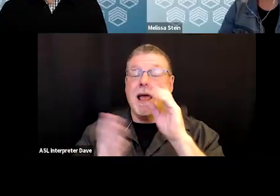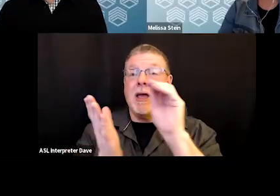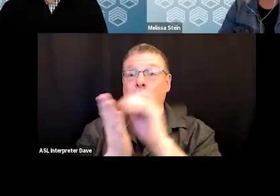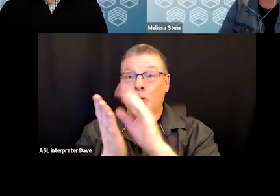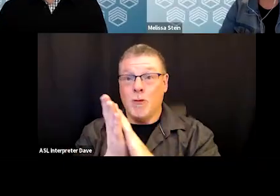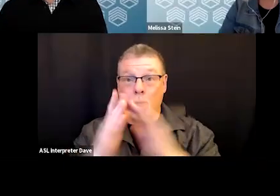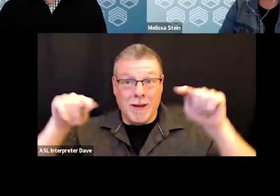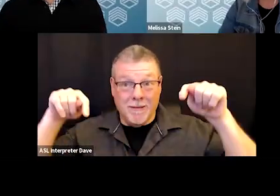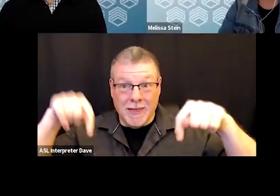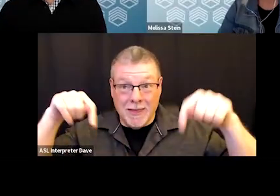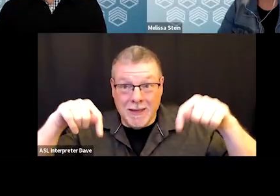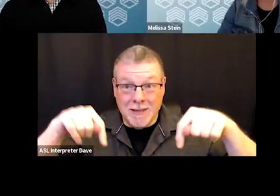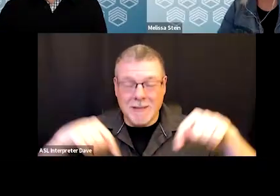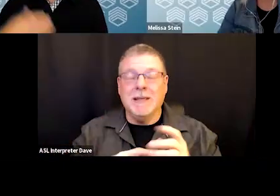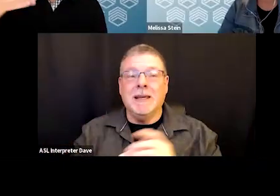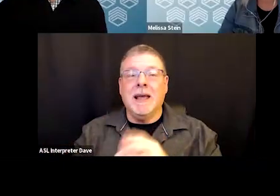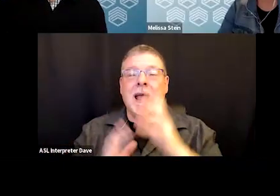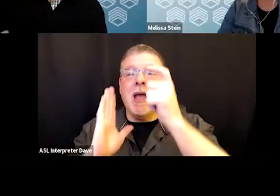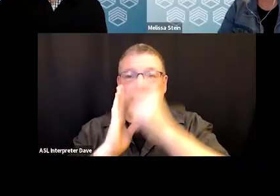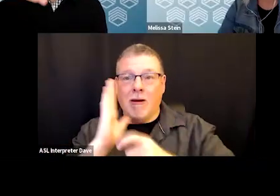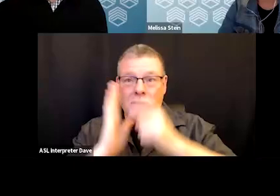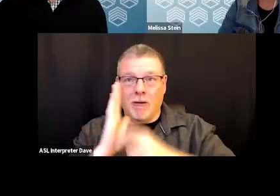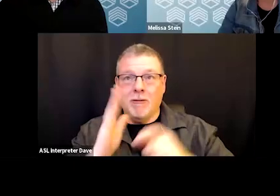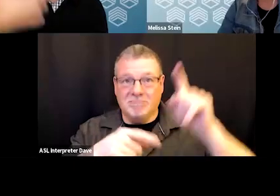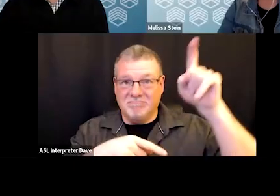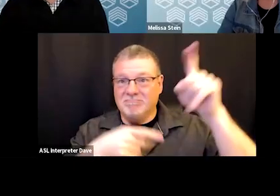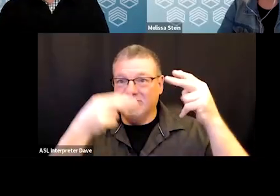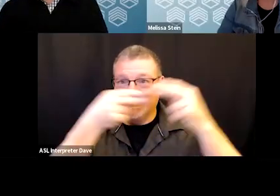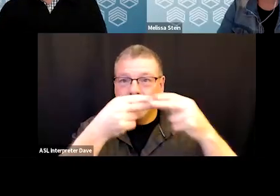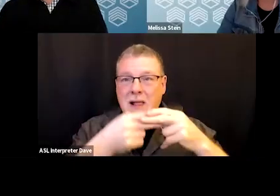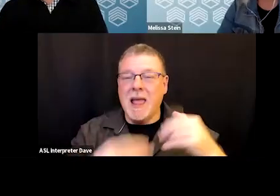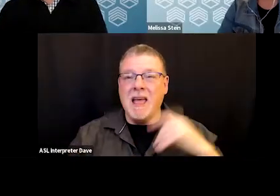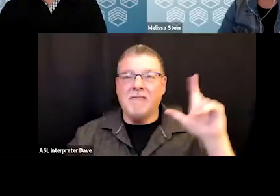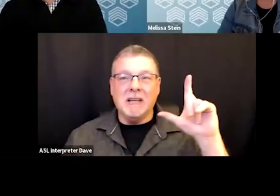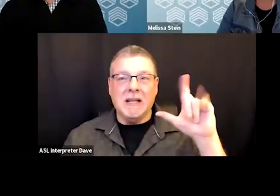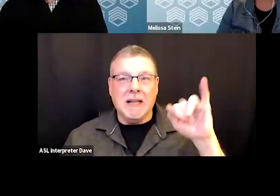along with the articles that are in the slides, there's links to the articles in the slides.